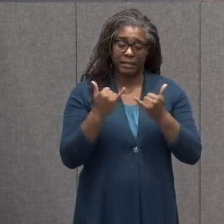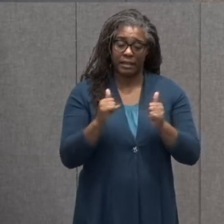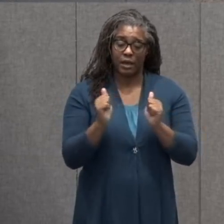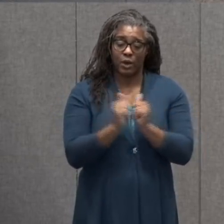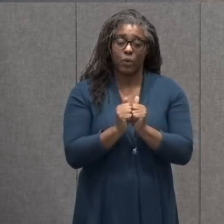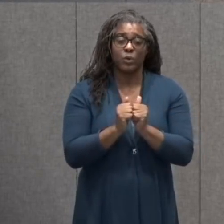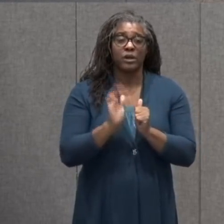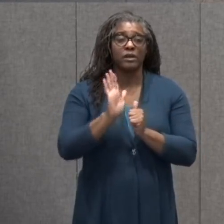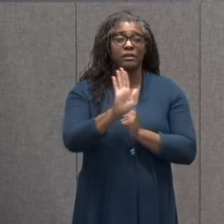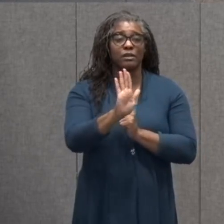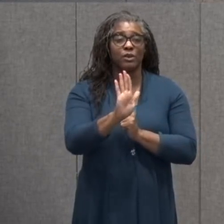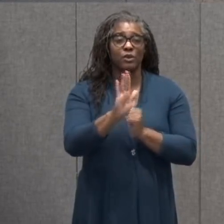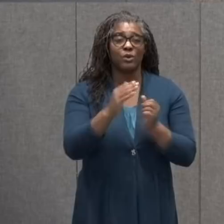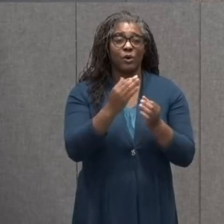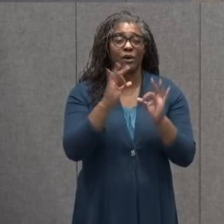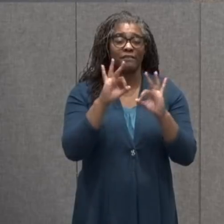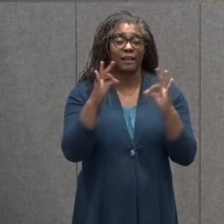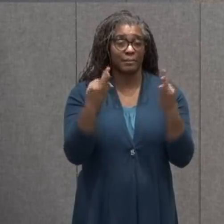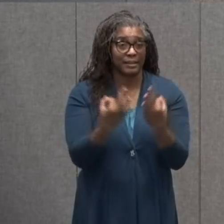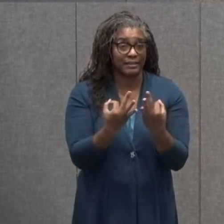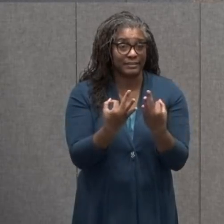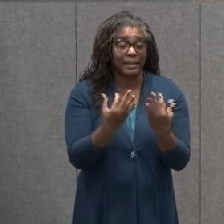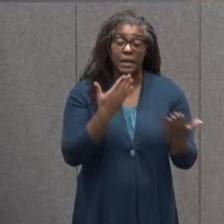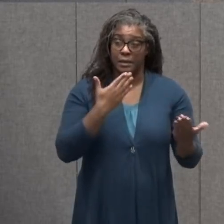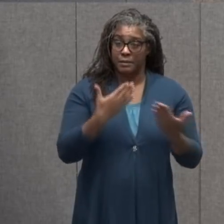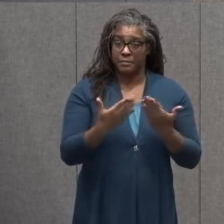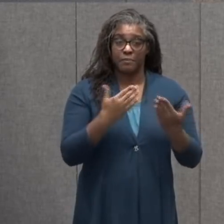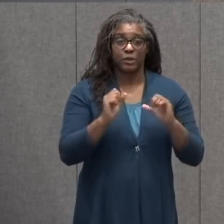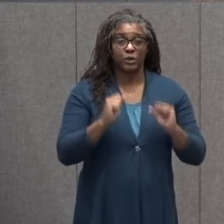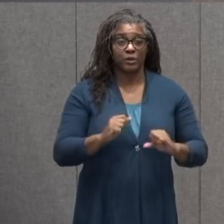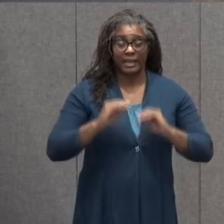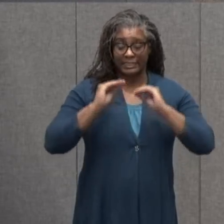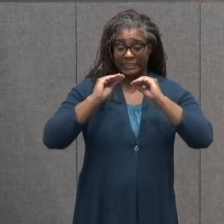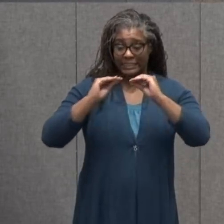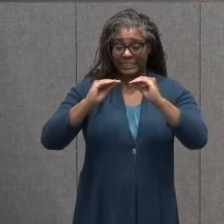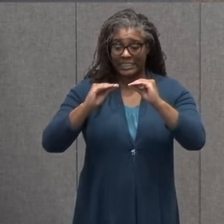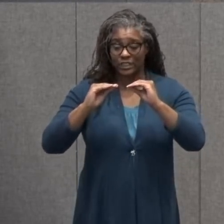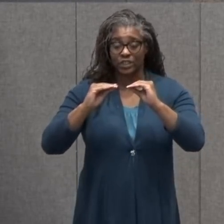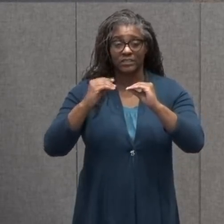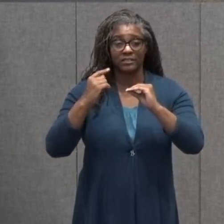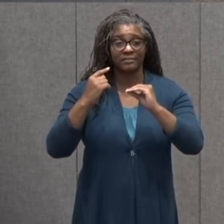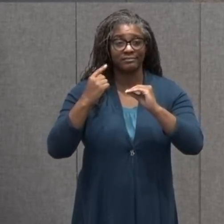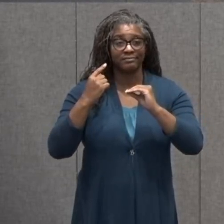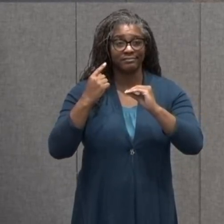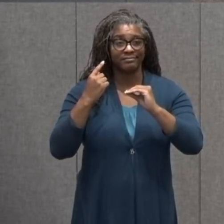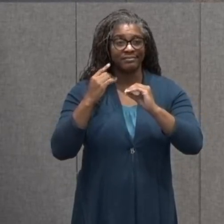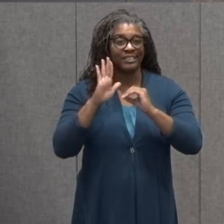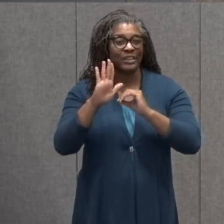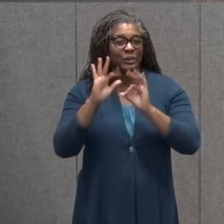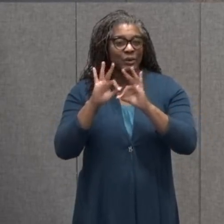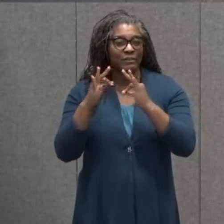to another family member who wasn't watching, or, I know Ms. Maes had this idea,